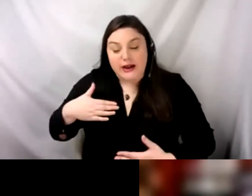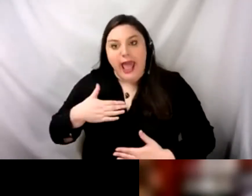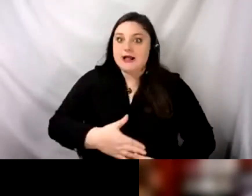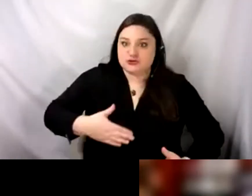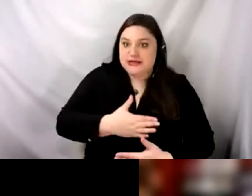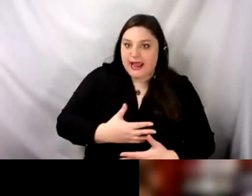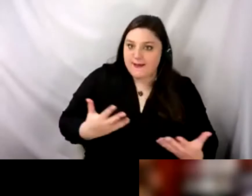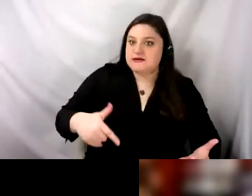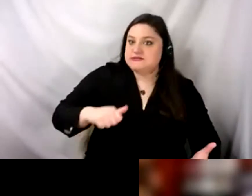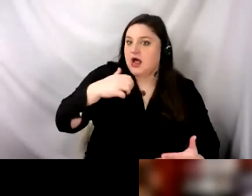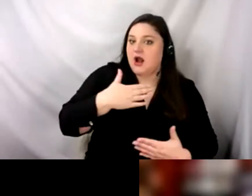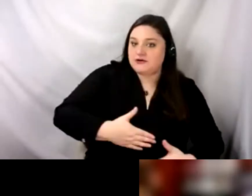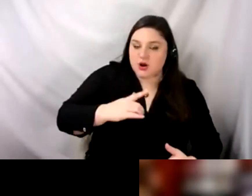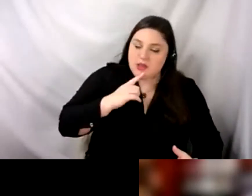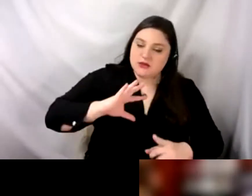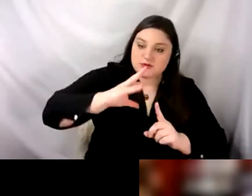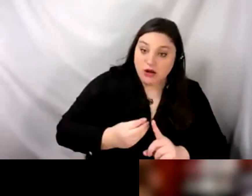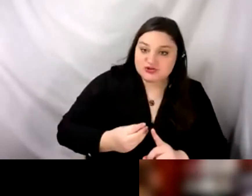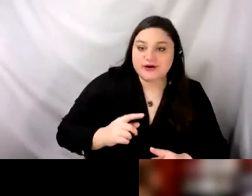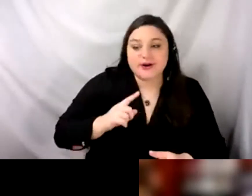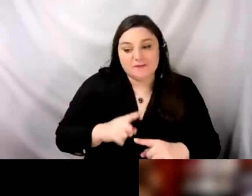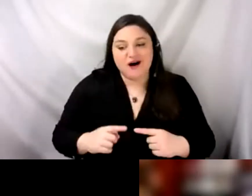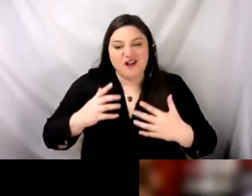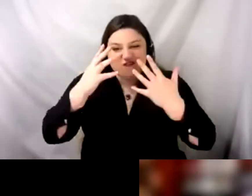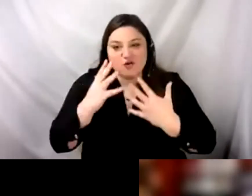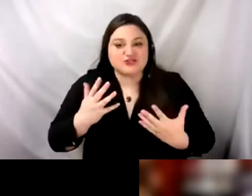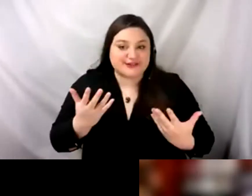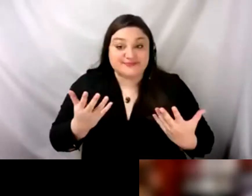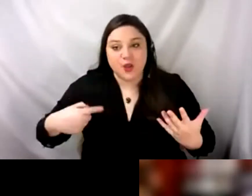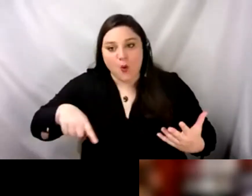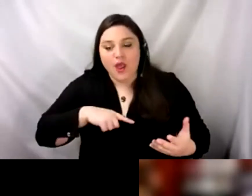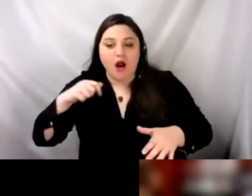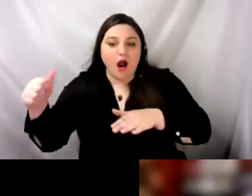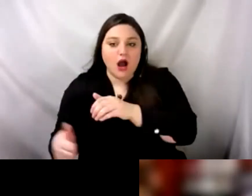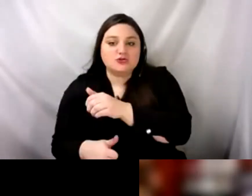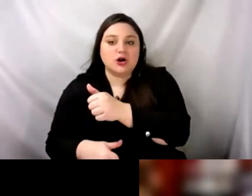the information that you want to have. And the other piece of information